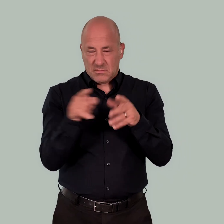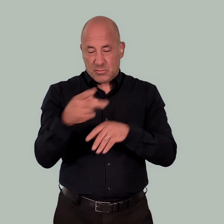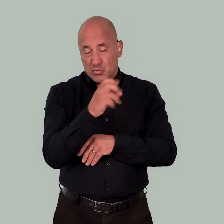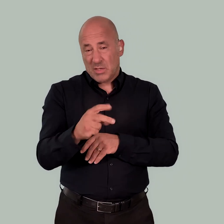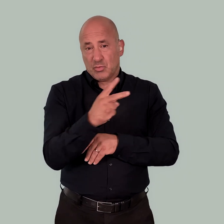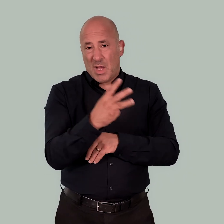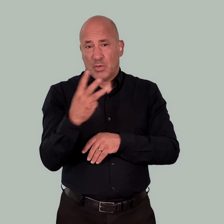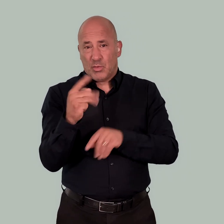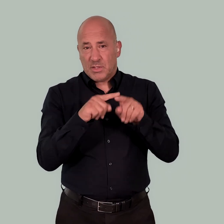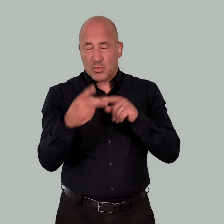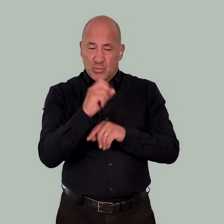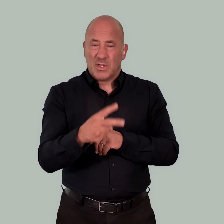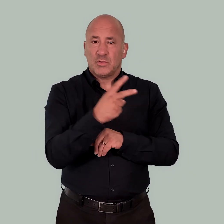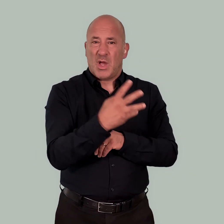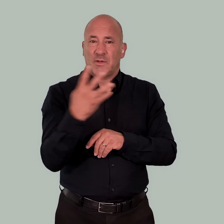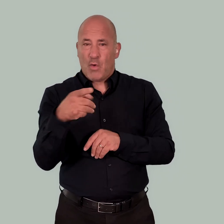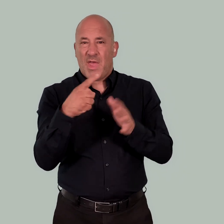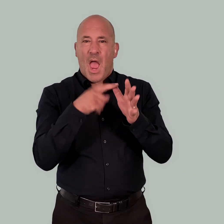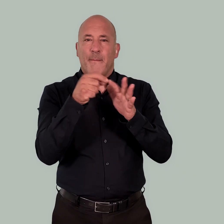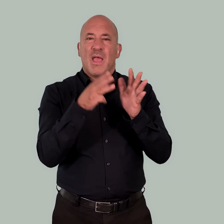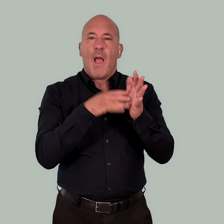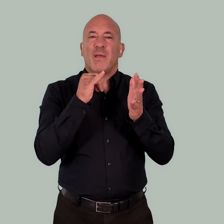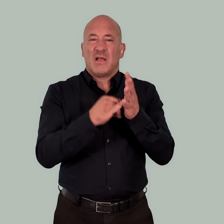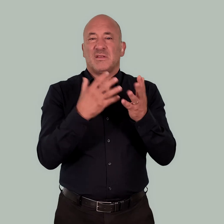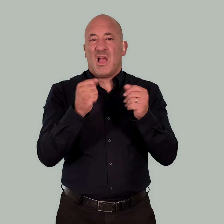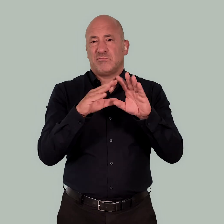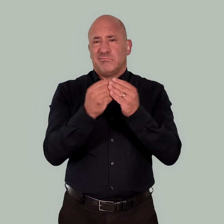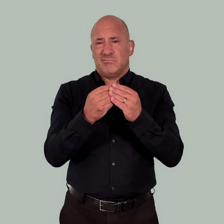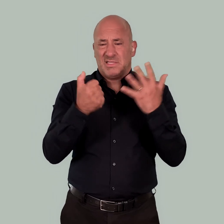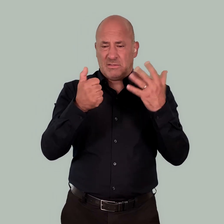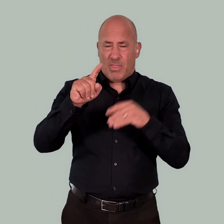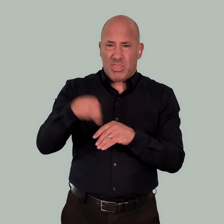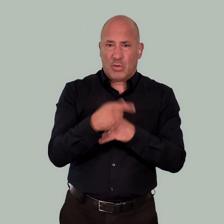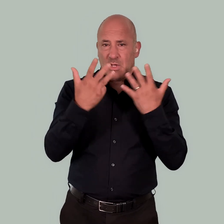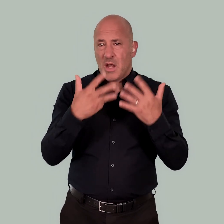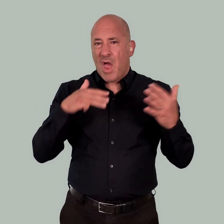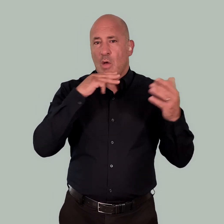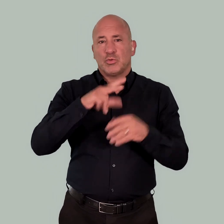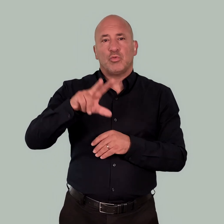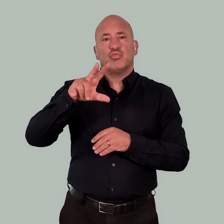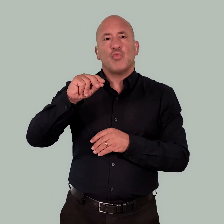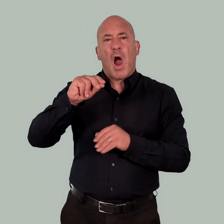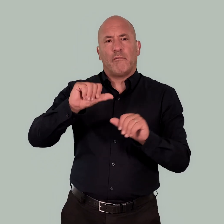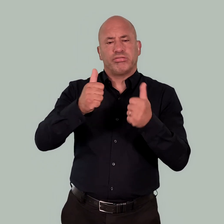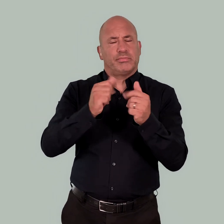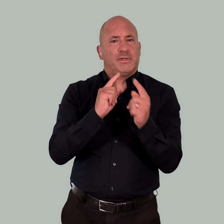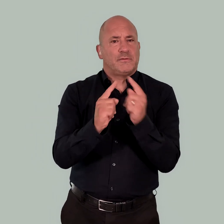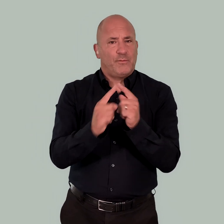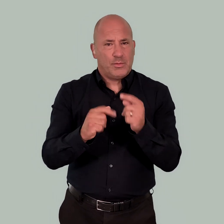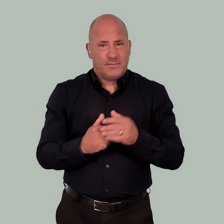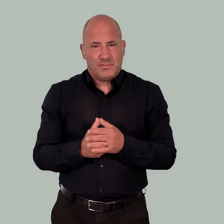In 2023/24 the APMS consisted of 6,912 productive interviews.